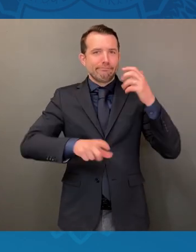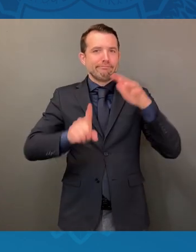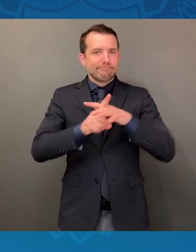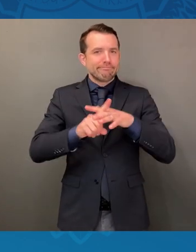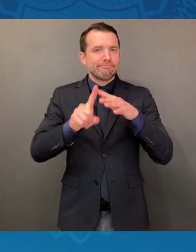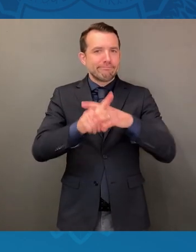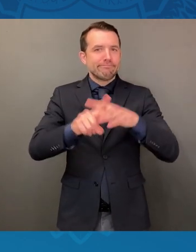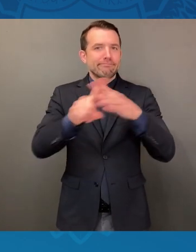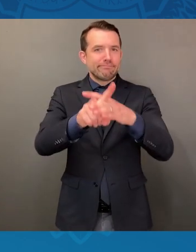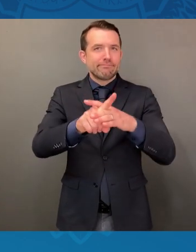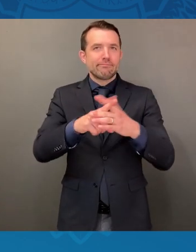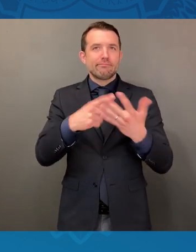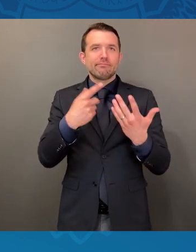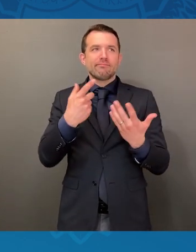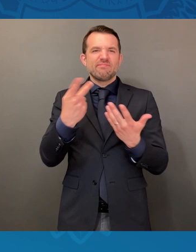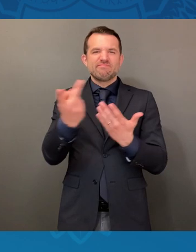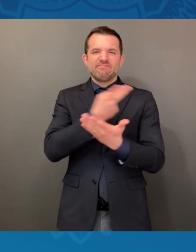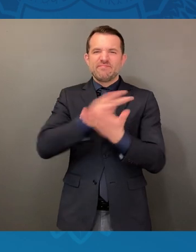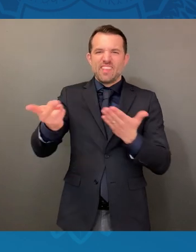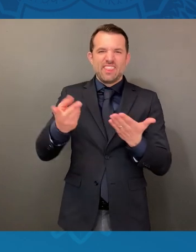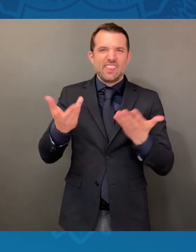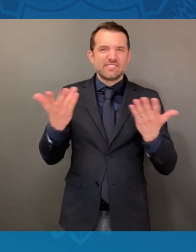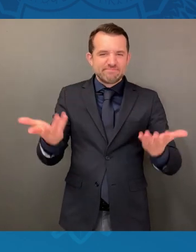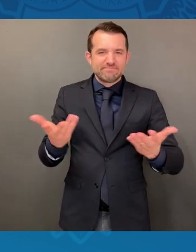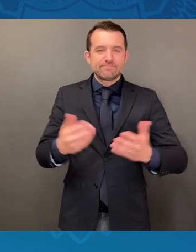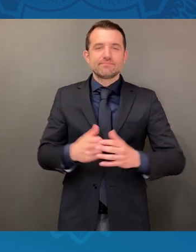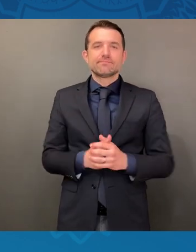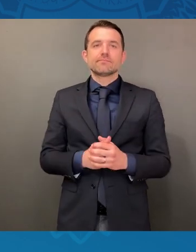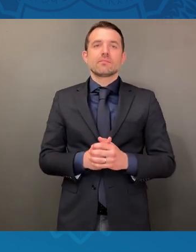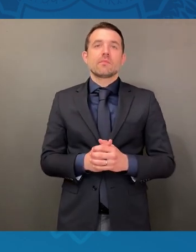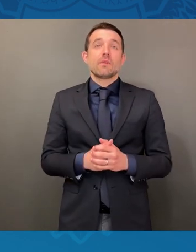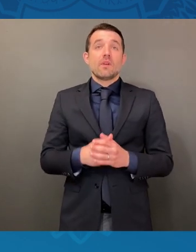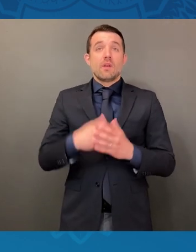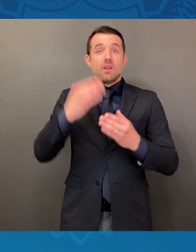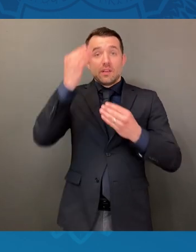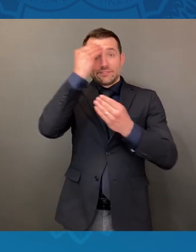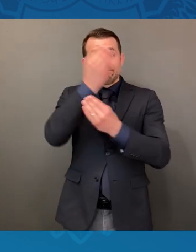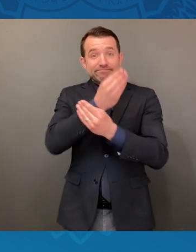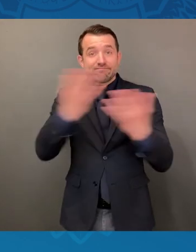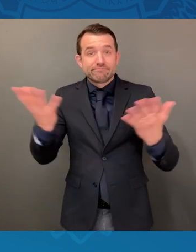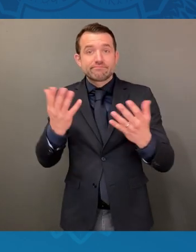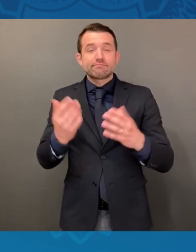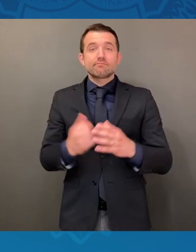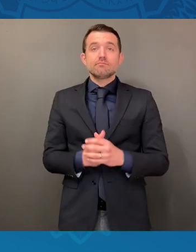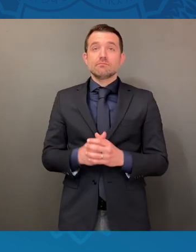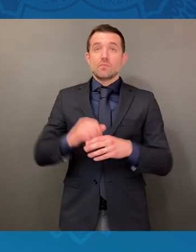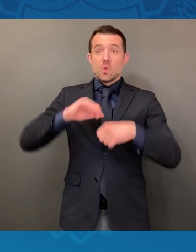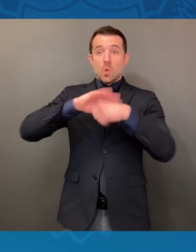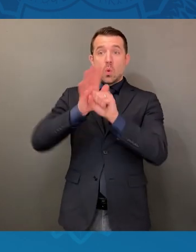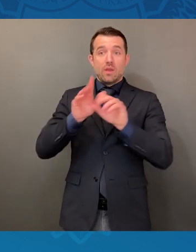In addition, I am also a dancer for 13 years. During the pandemic, our studio tended to have virtual dance classes,